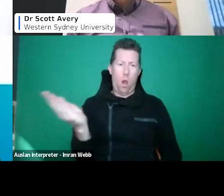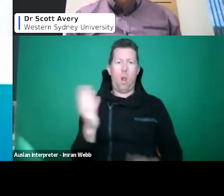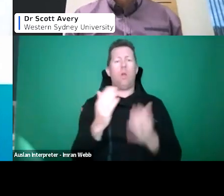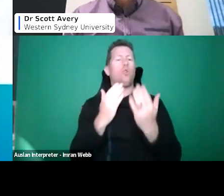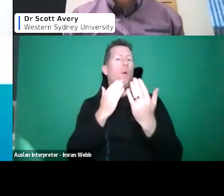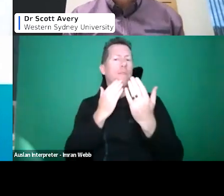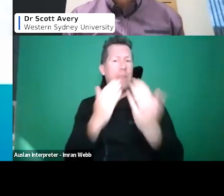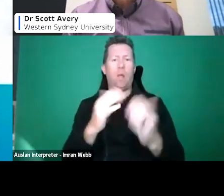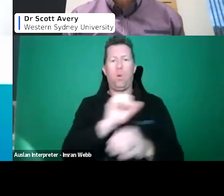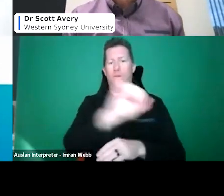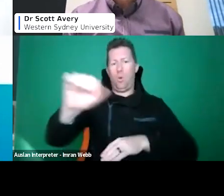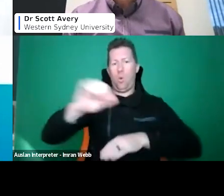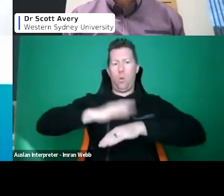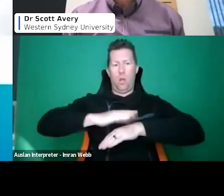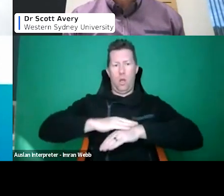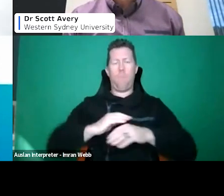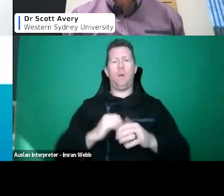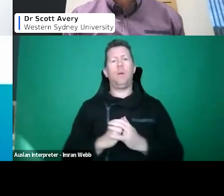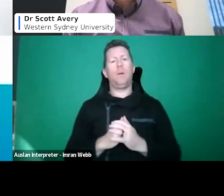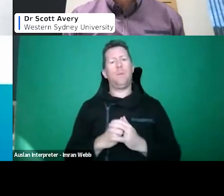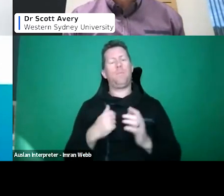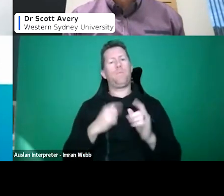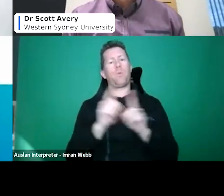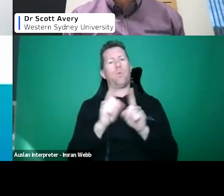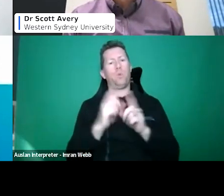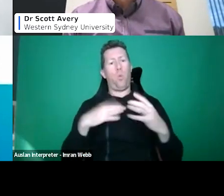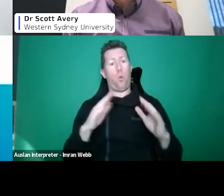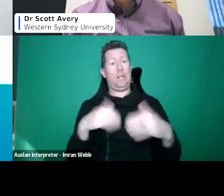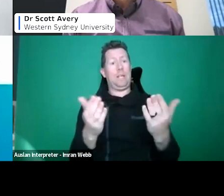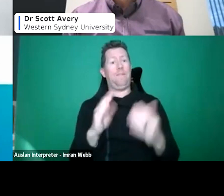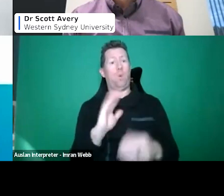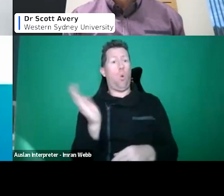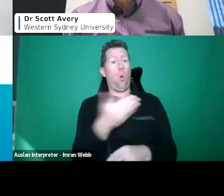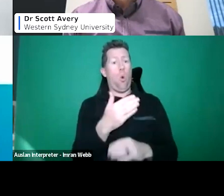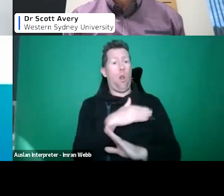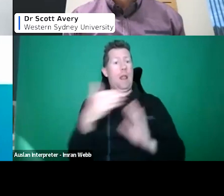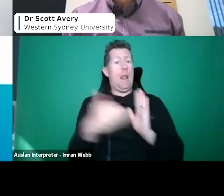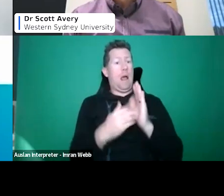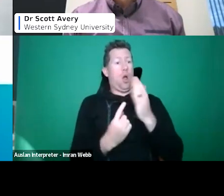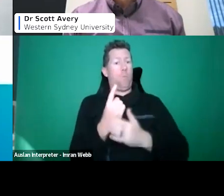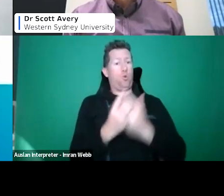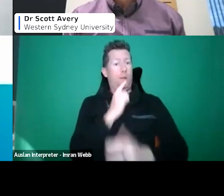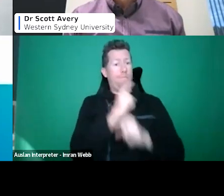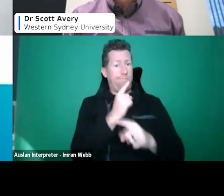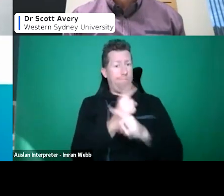And what I'd like to do is give each of you a chance for a final reflection and Dr.